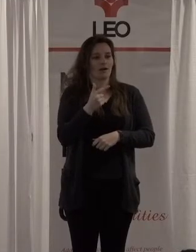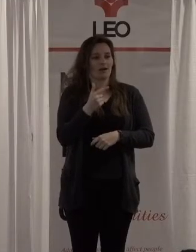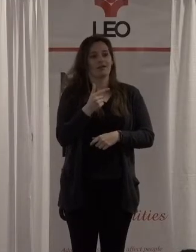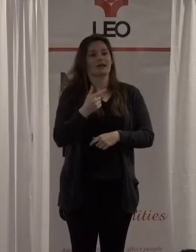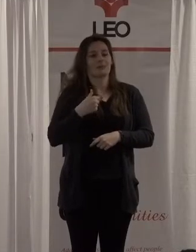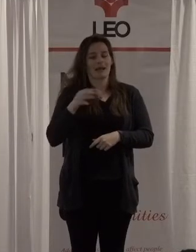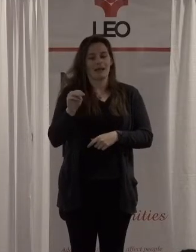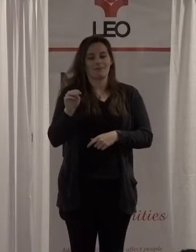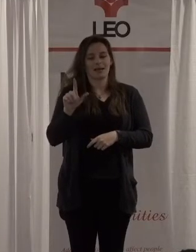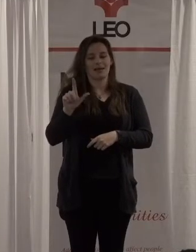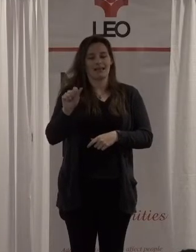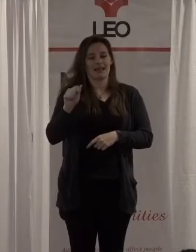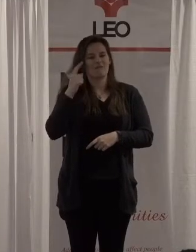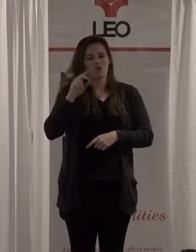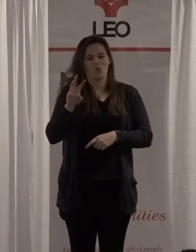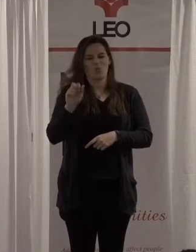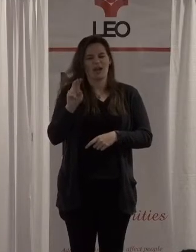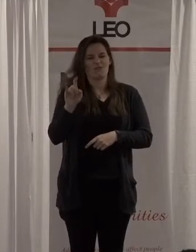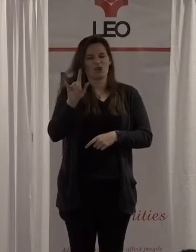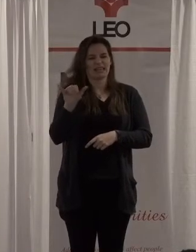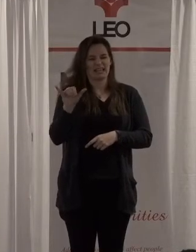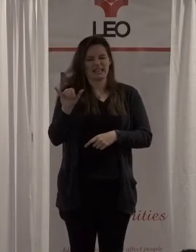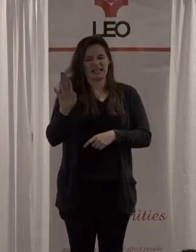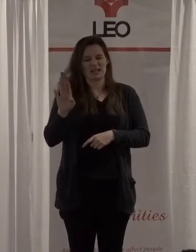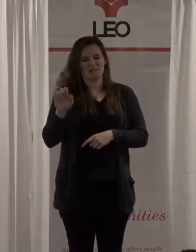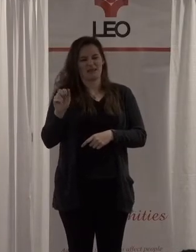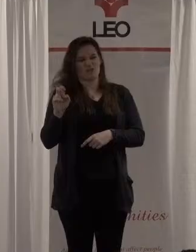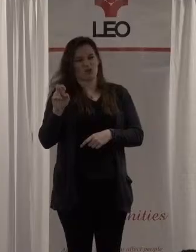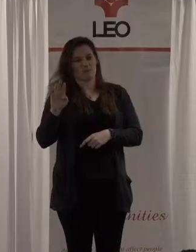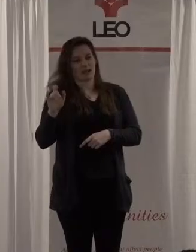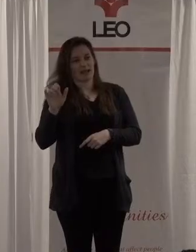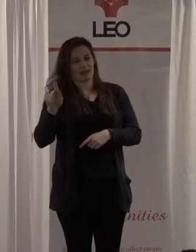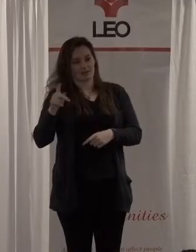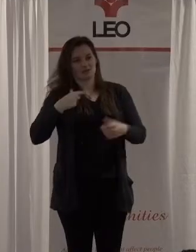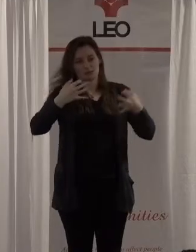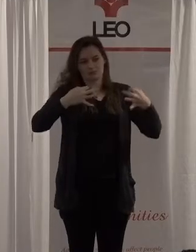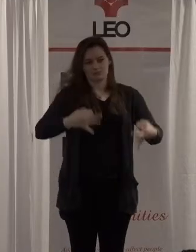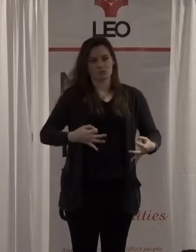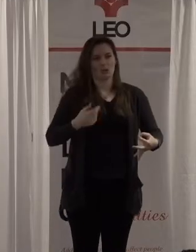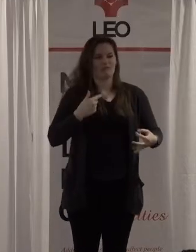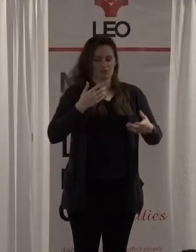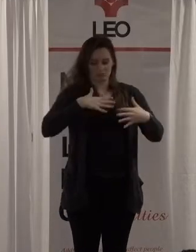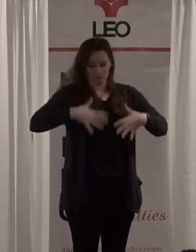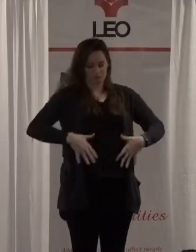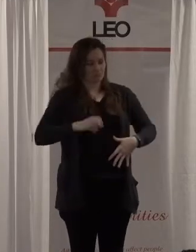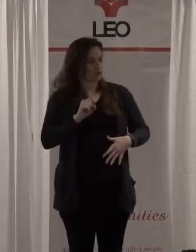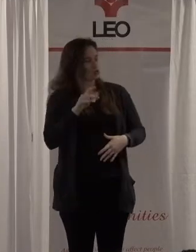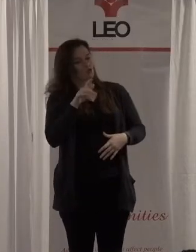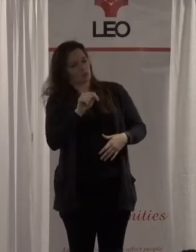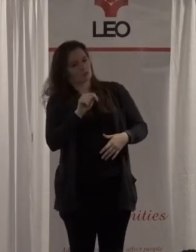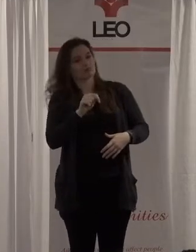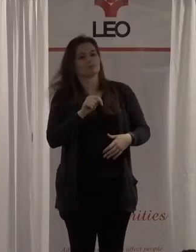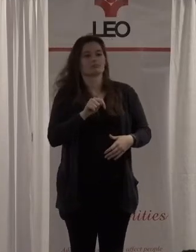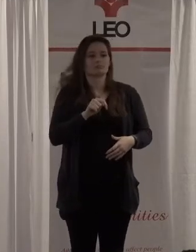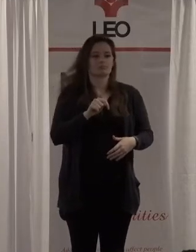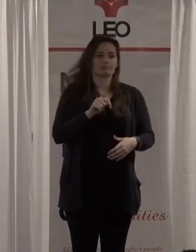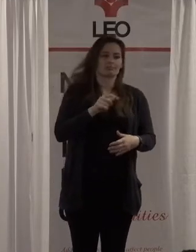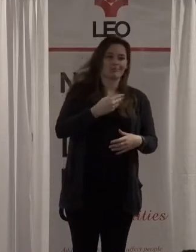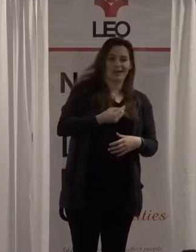I AM UP HERE DRESSED TWO-TONE GREY WITH WHITE SHIRT, BLACK SHOES AND MY HAIR ACTUALLY MATCHES WHAT I'M WEARING.